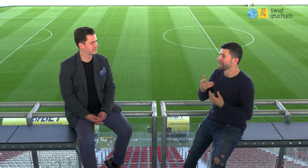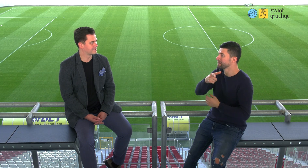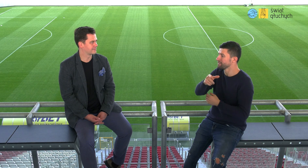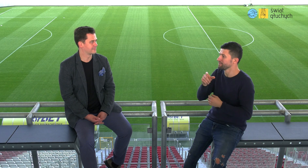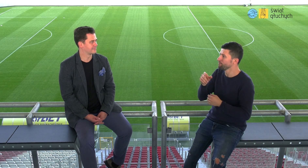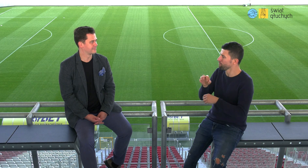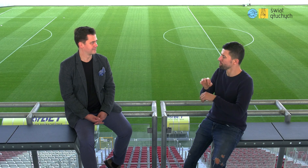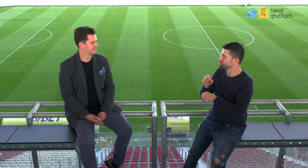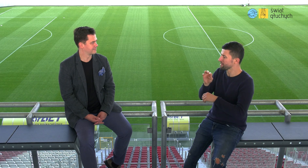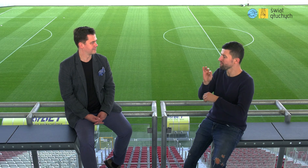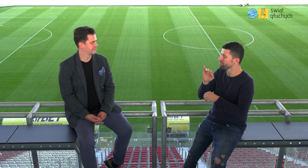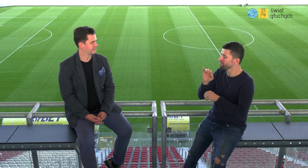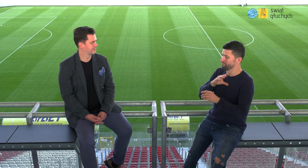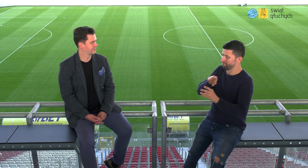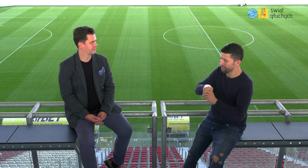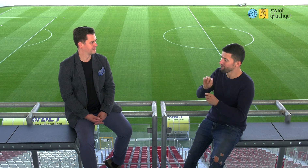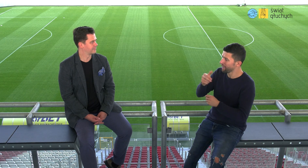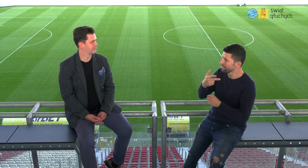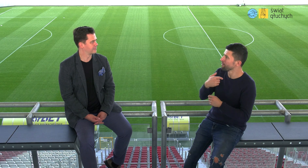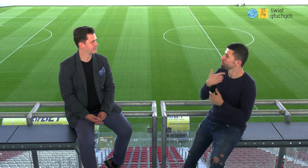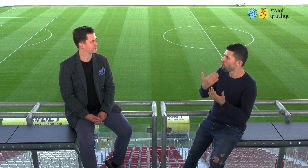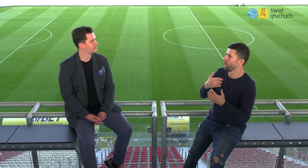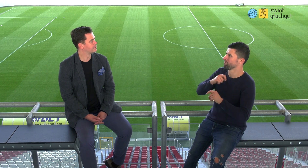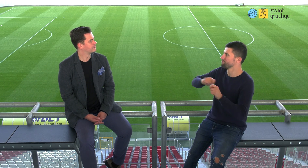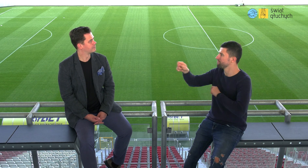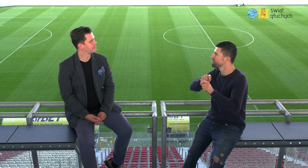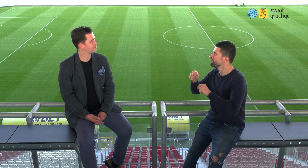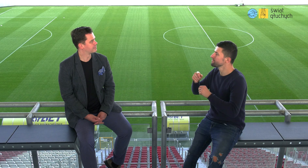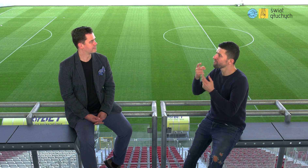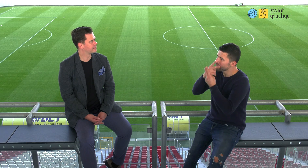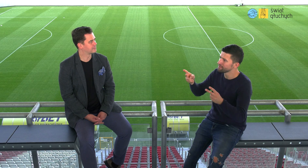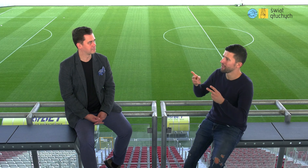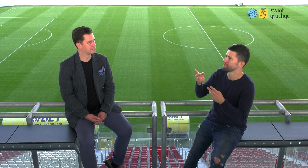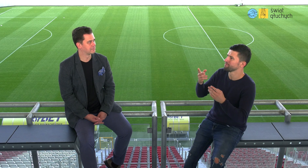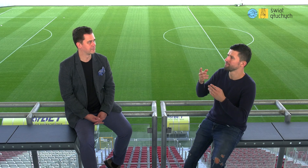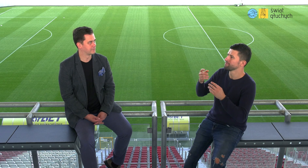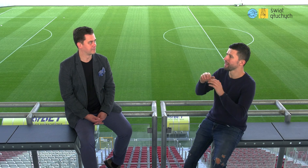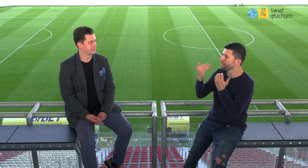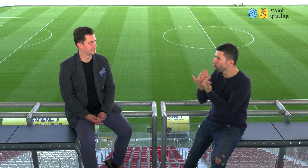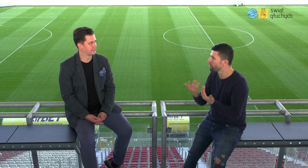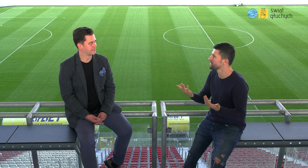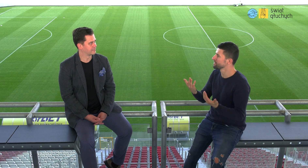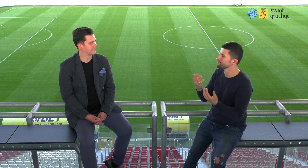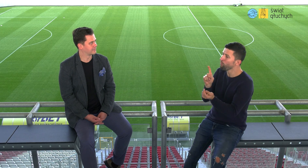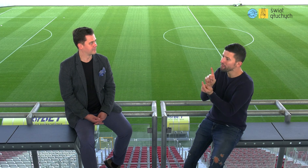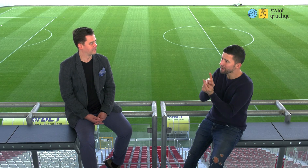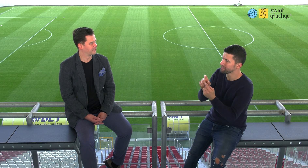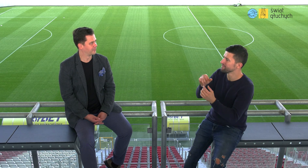Thanks to joining the club FAN MOVEMENT I'm off, visiting stadiums,